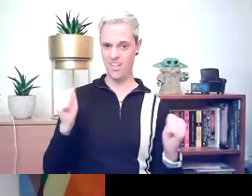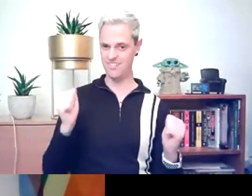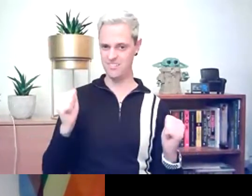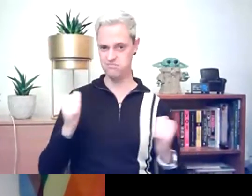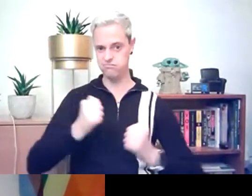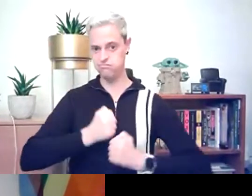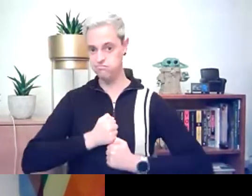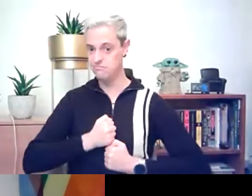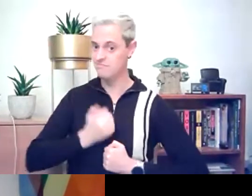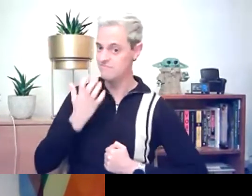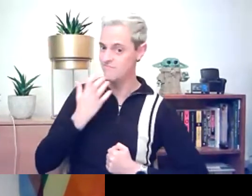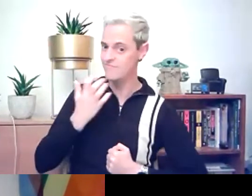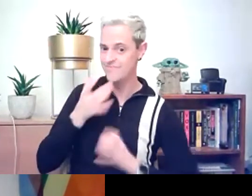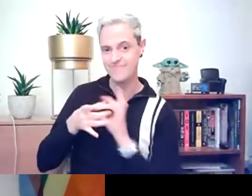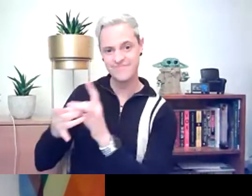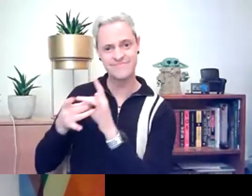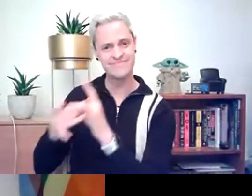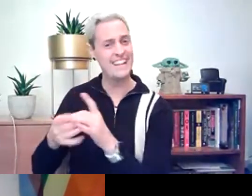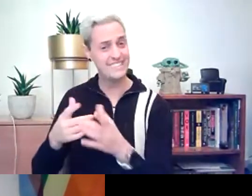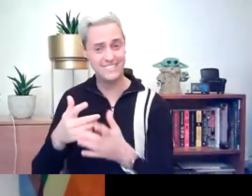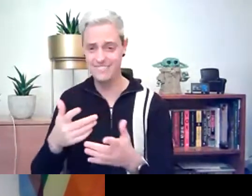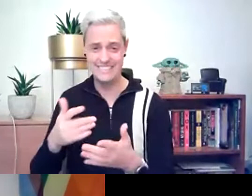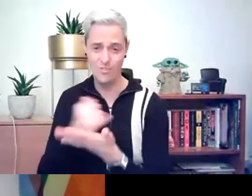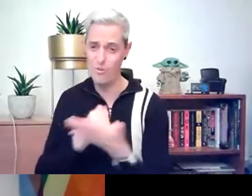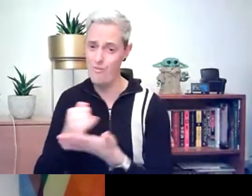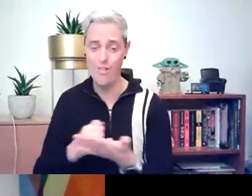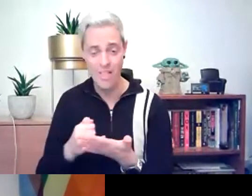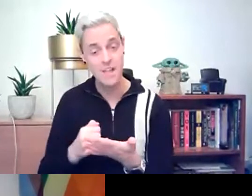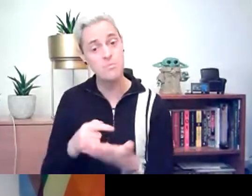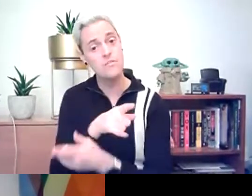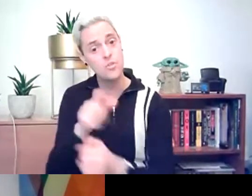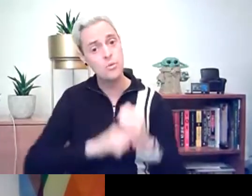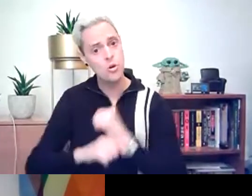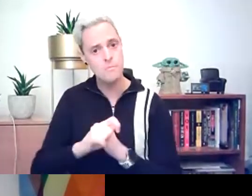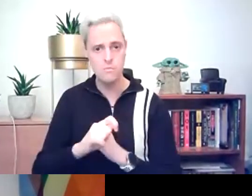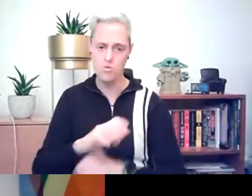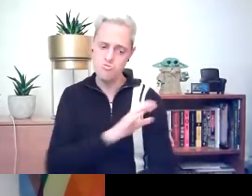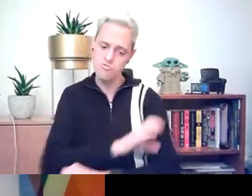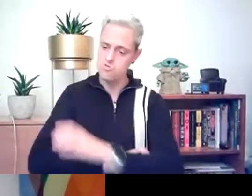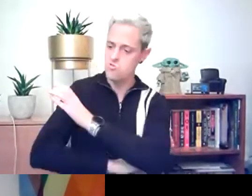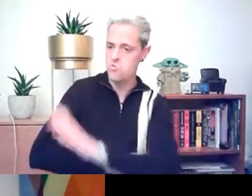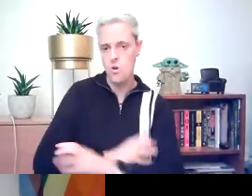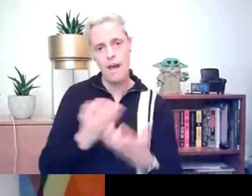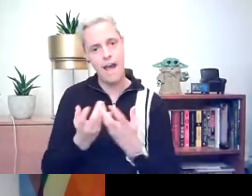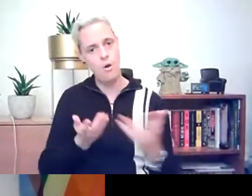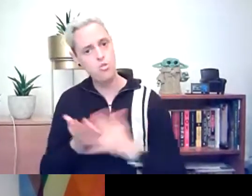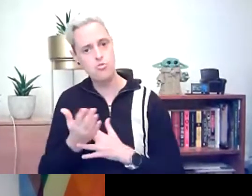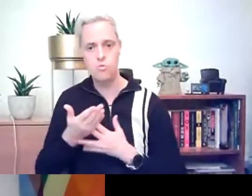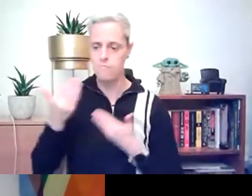It's really horrible but I suppose it's about building resilience when you're in that and finding ways to managing Pope 18:54:05 through the things that have been